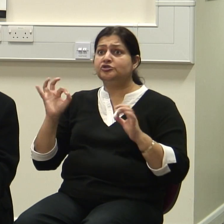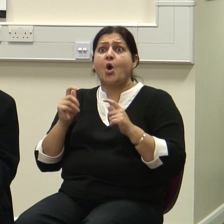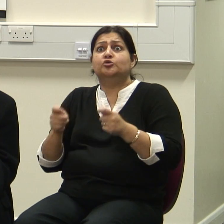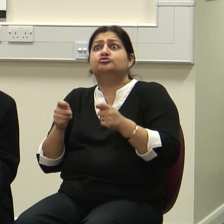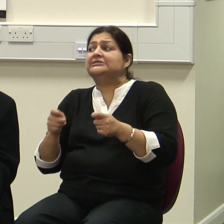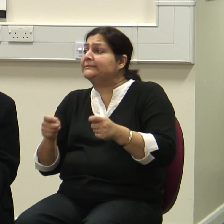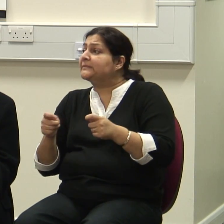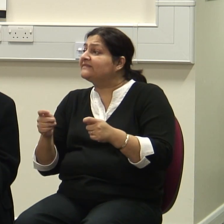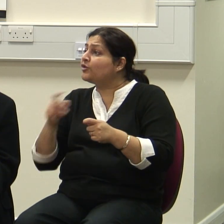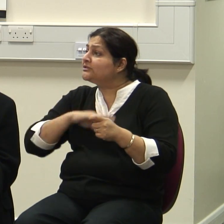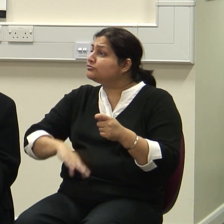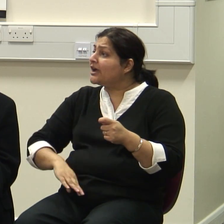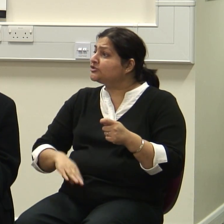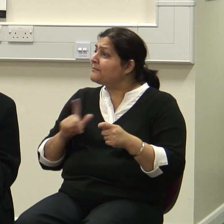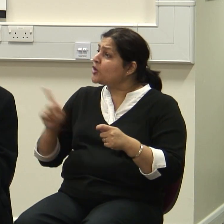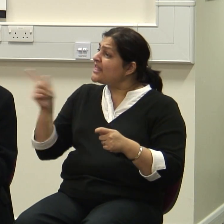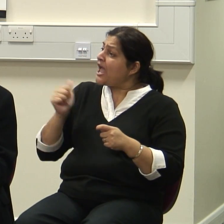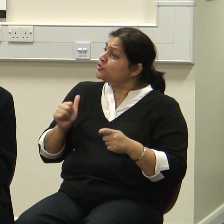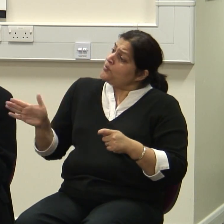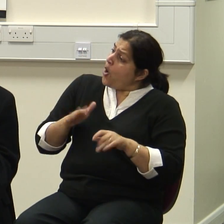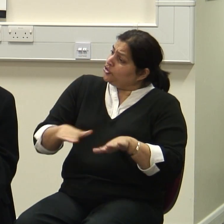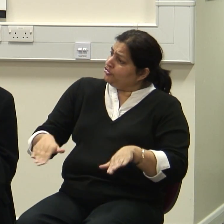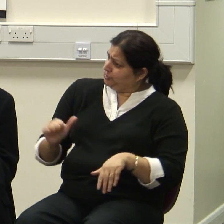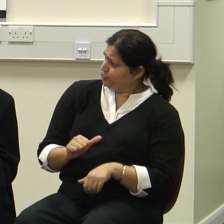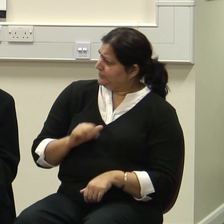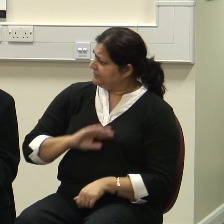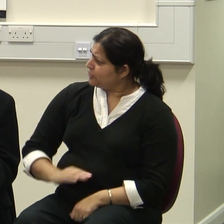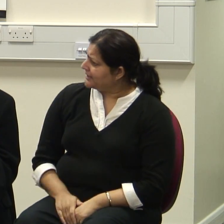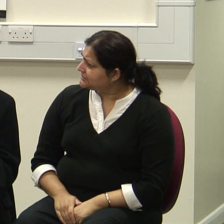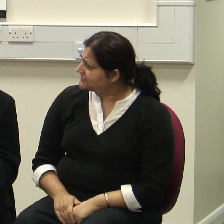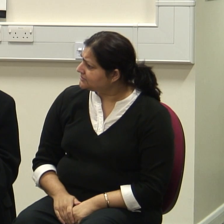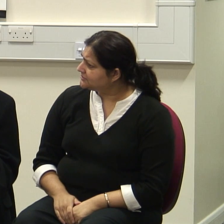Why should they be depressed? In my opinion, why should anybody be depressed?